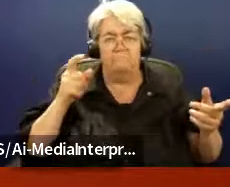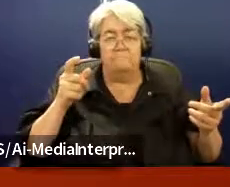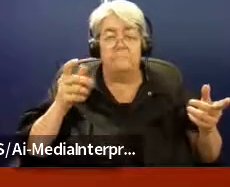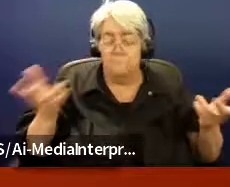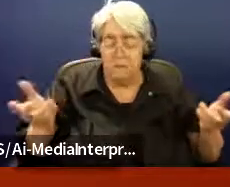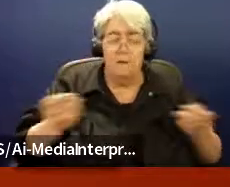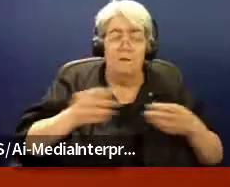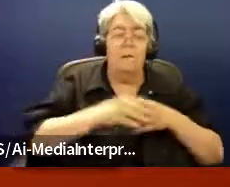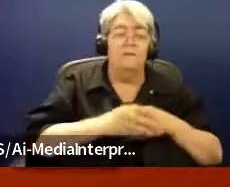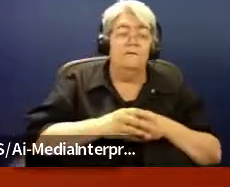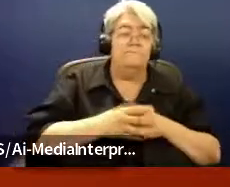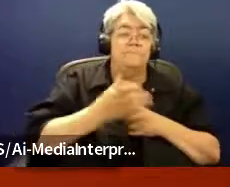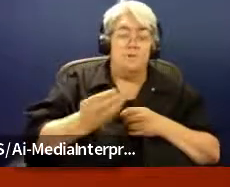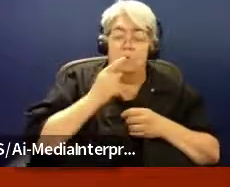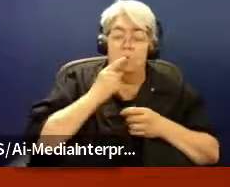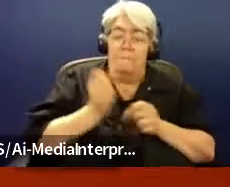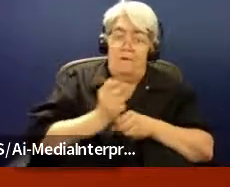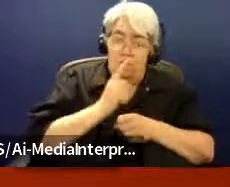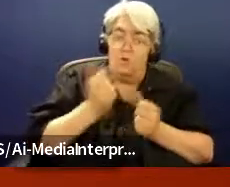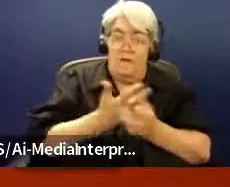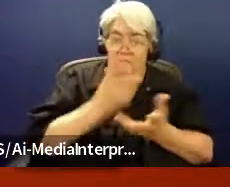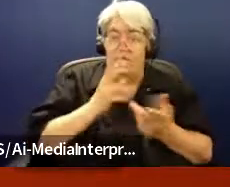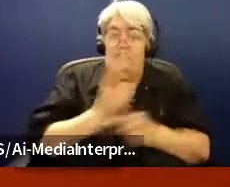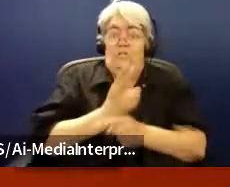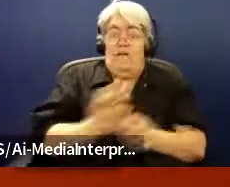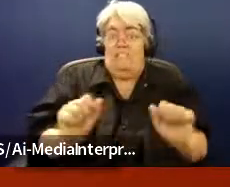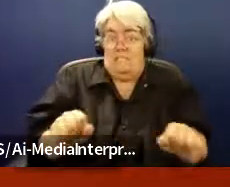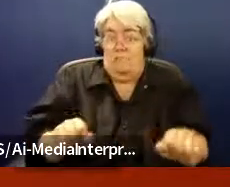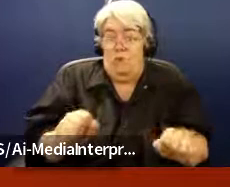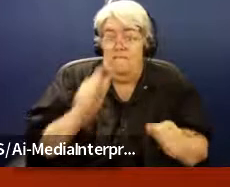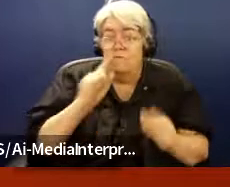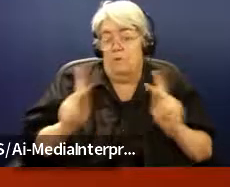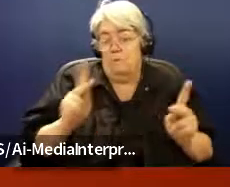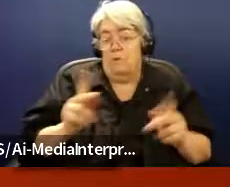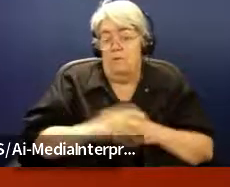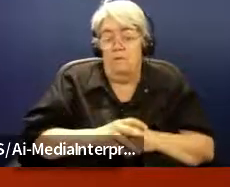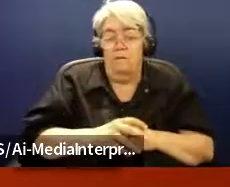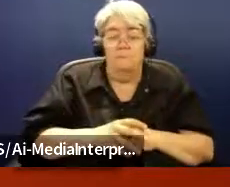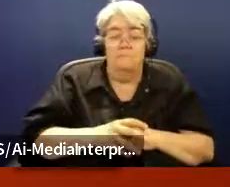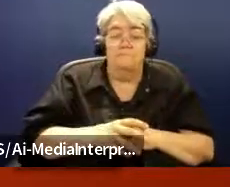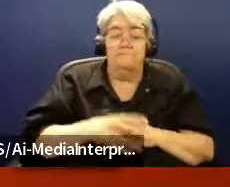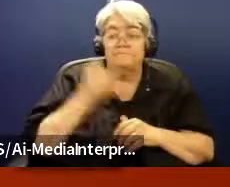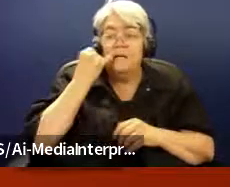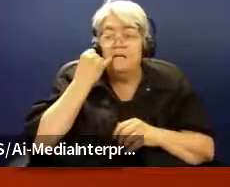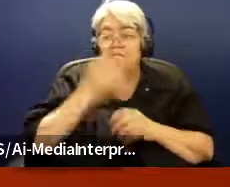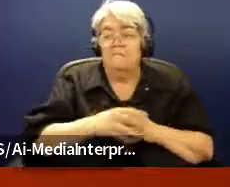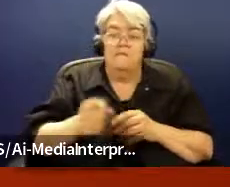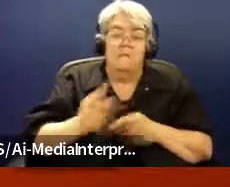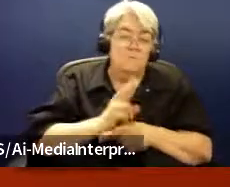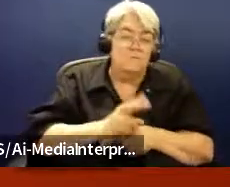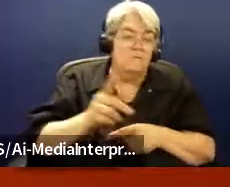if the form is not coded correctly it's not going to alert them, they will just sit there and think everything is fine